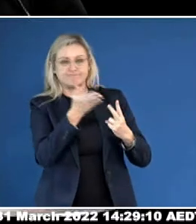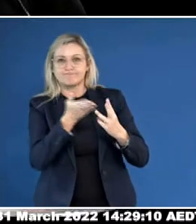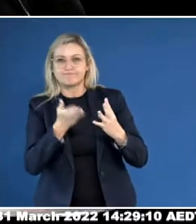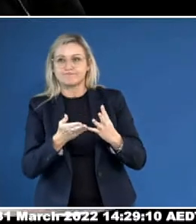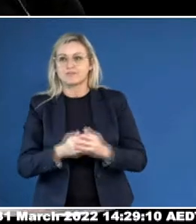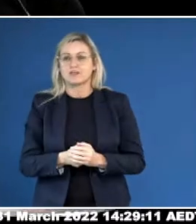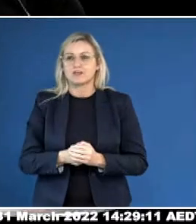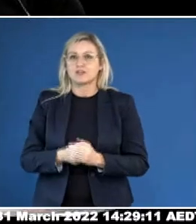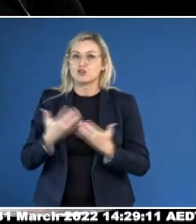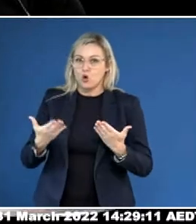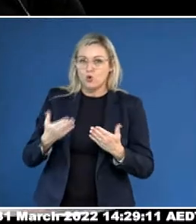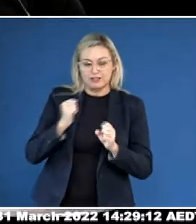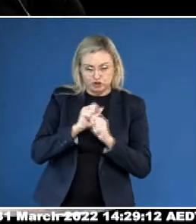about gender, but on the basis of our disability.